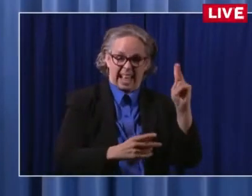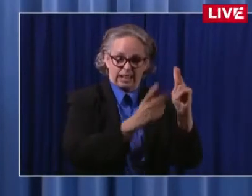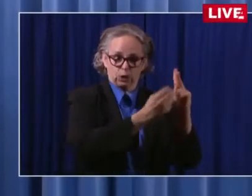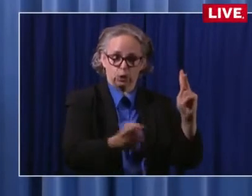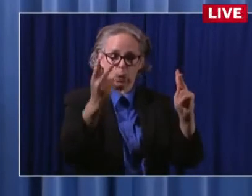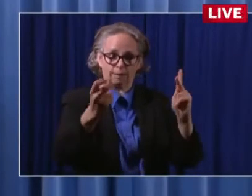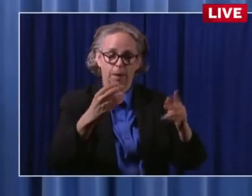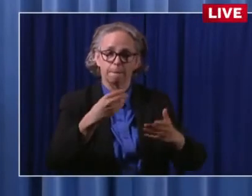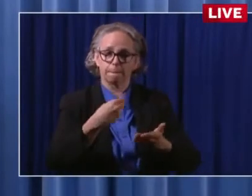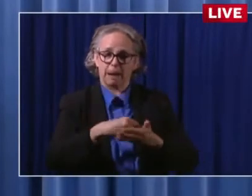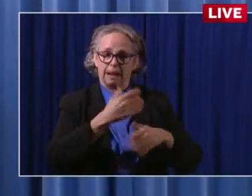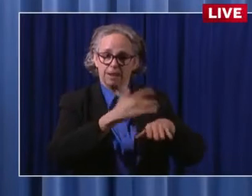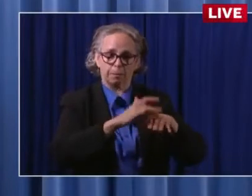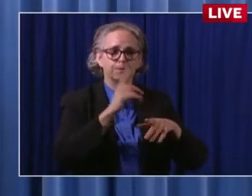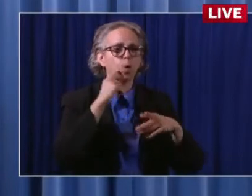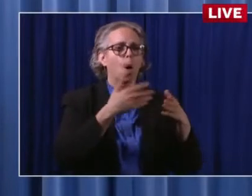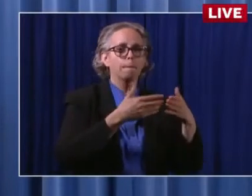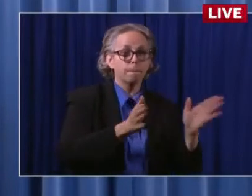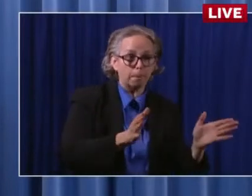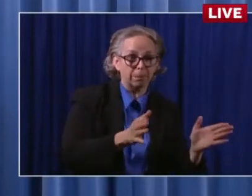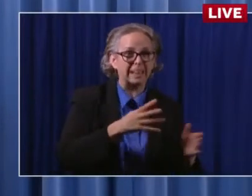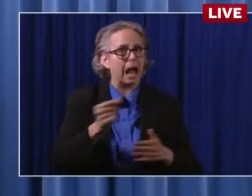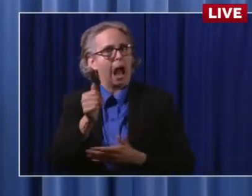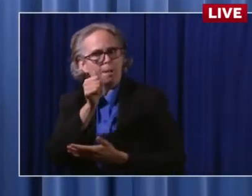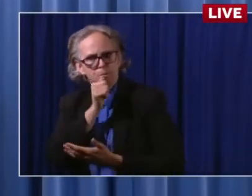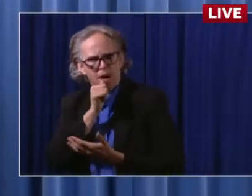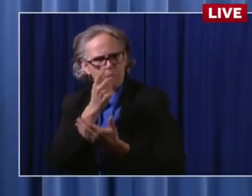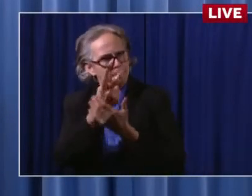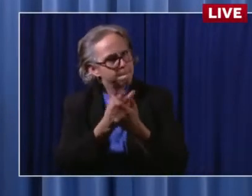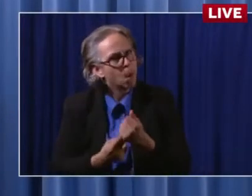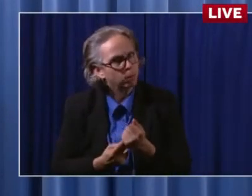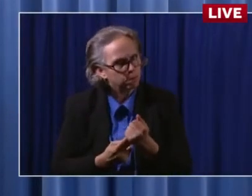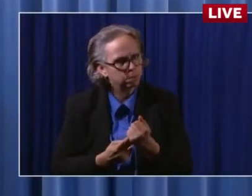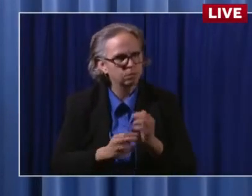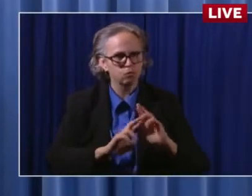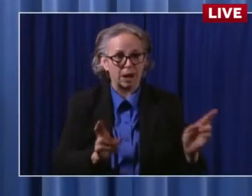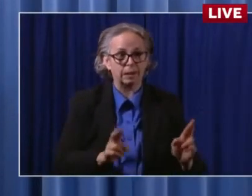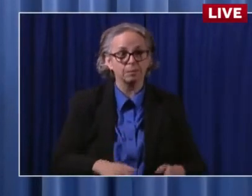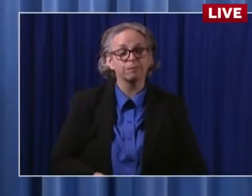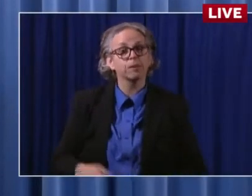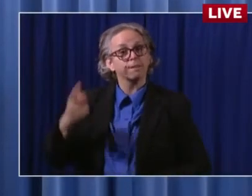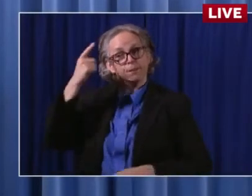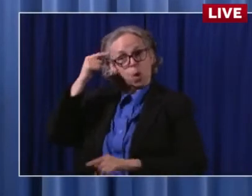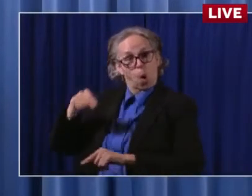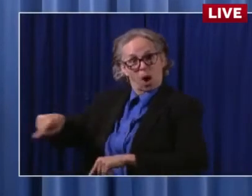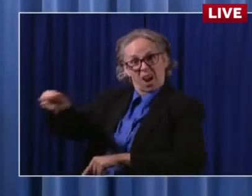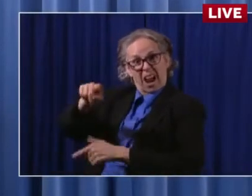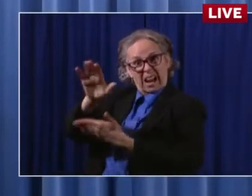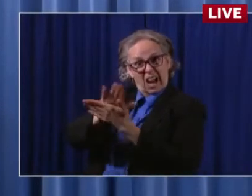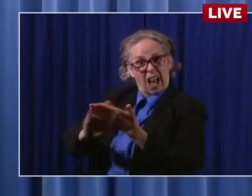AT THE K-12 LEVEL, WE INTEND TO MAKE THE FUNDING AVAILABLE TO ALL PUBLIC AND PRIVATE SCHOOLS.